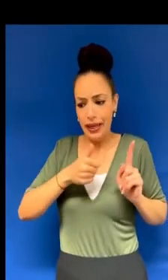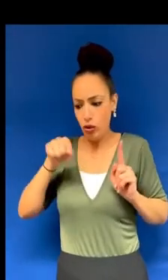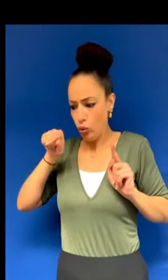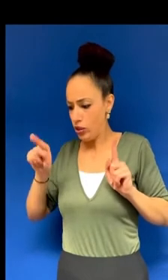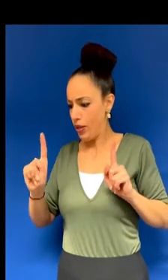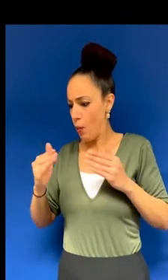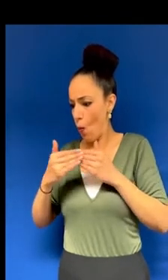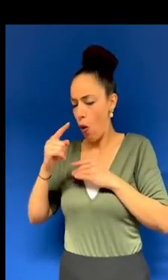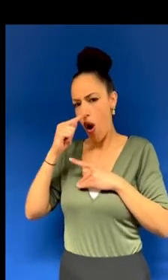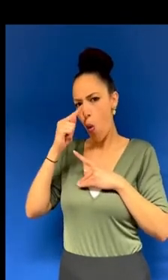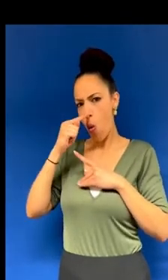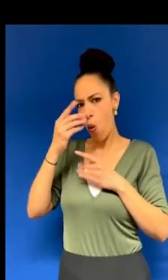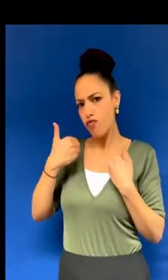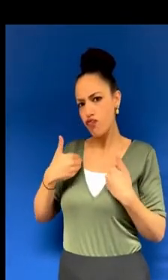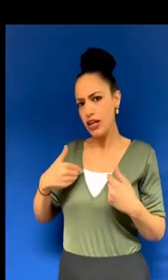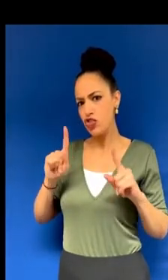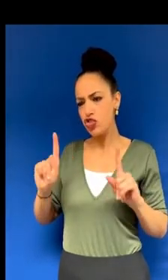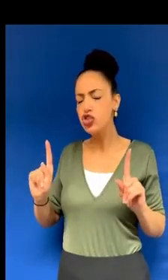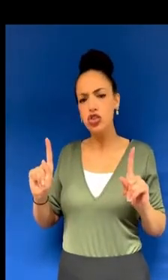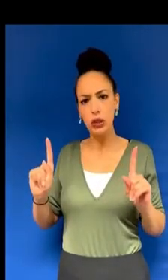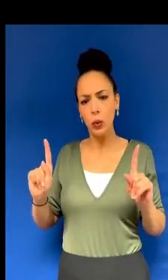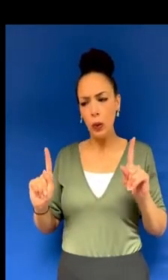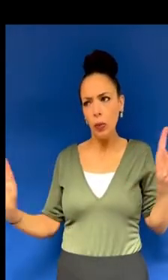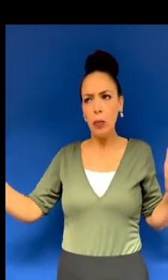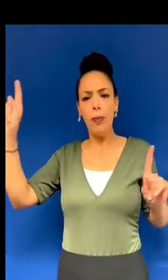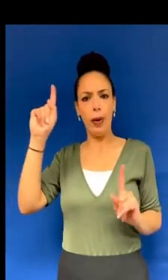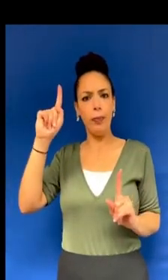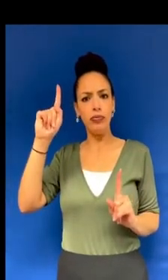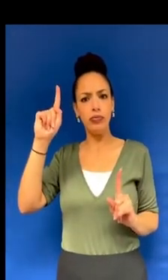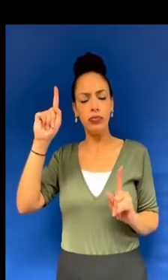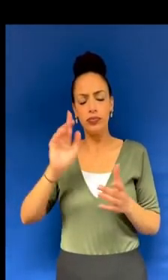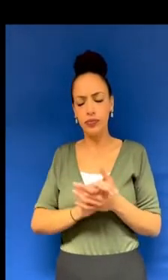it feels as though like it's more claustrophobic. In that the poverty is still there, but you're